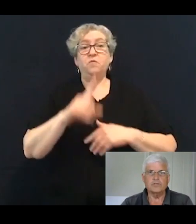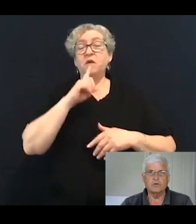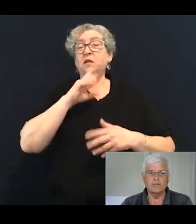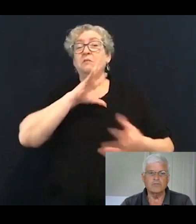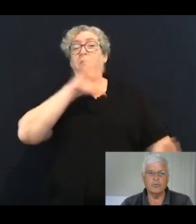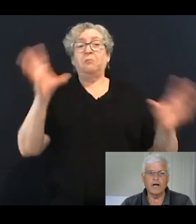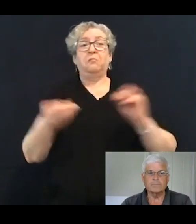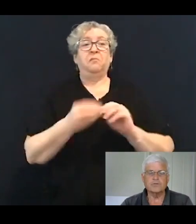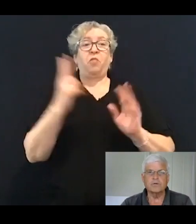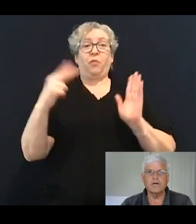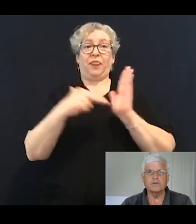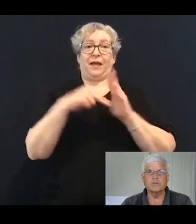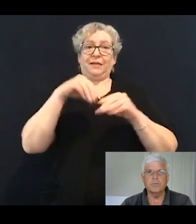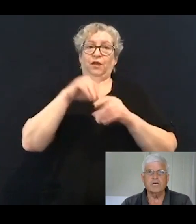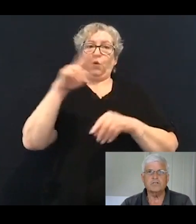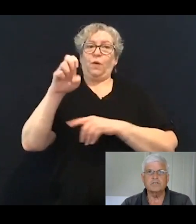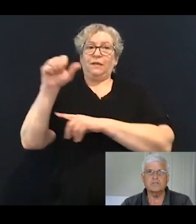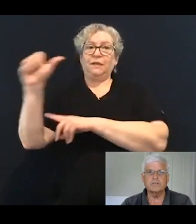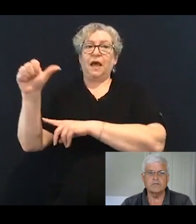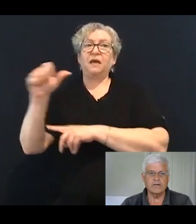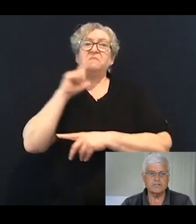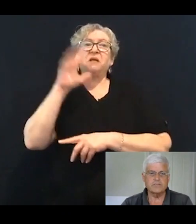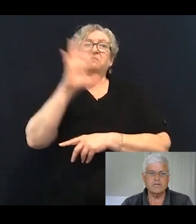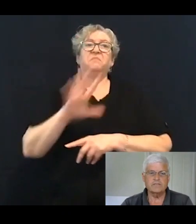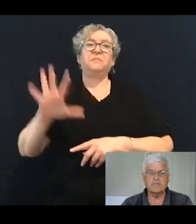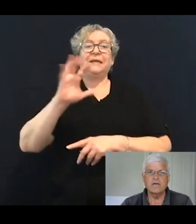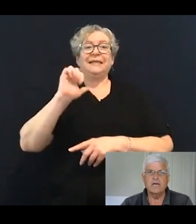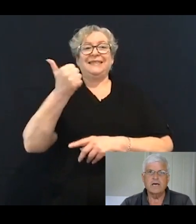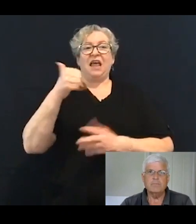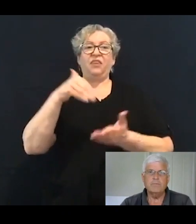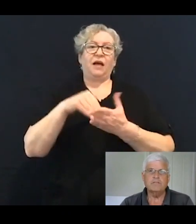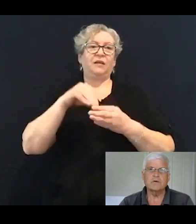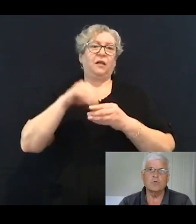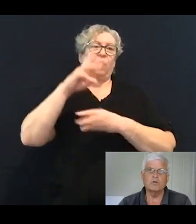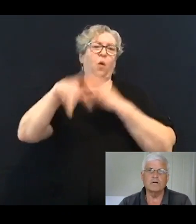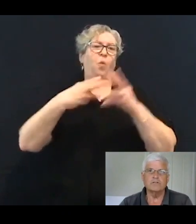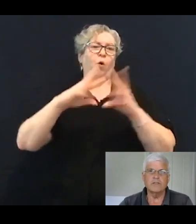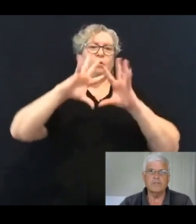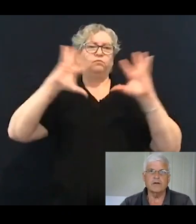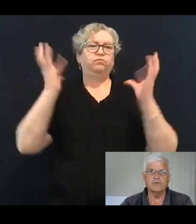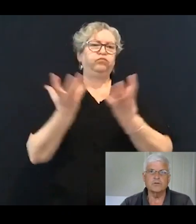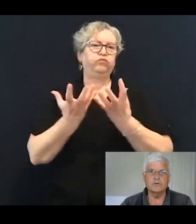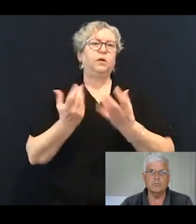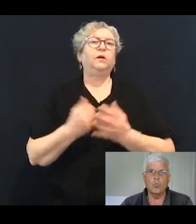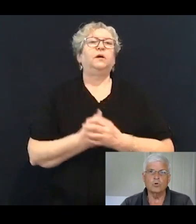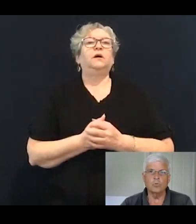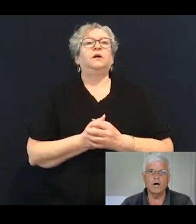patients in the United States, and maybe somewhere around 10,000 worldwide.